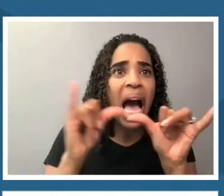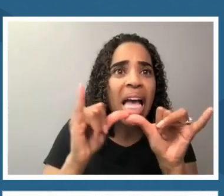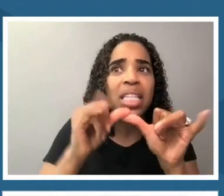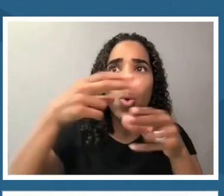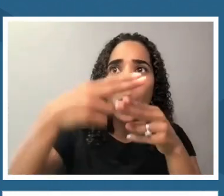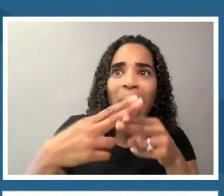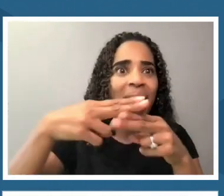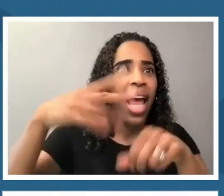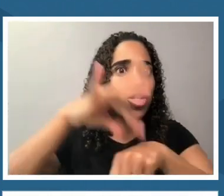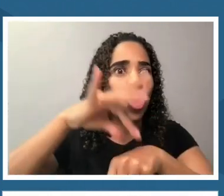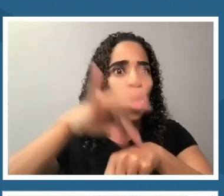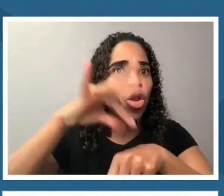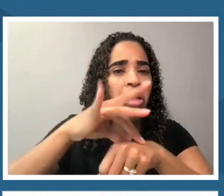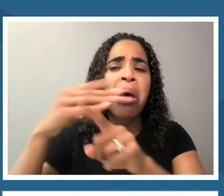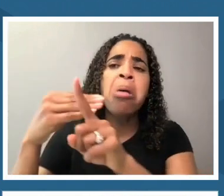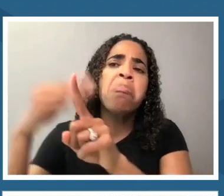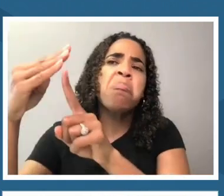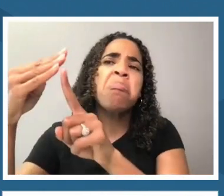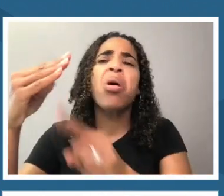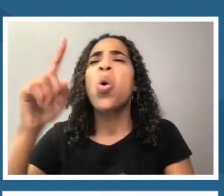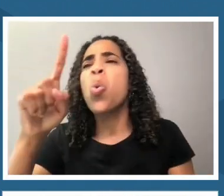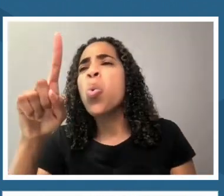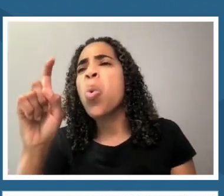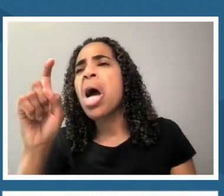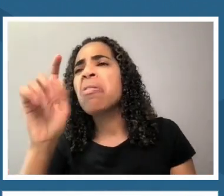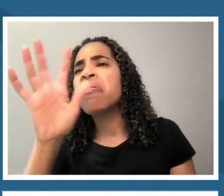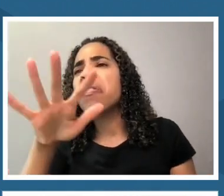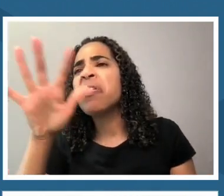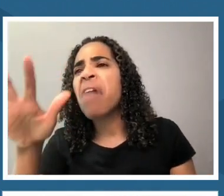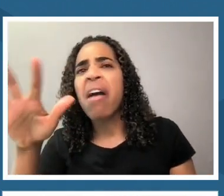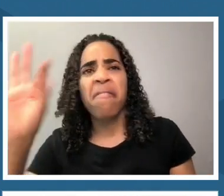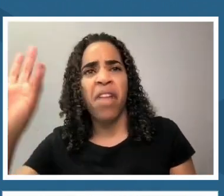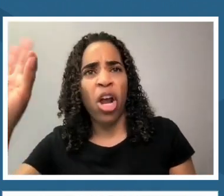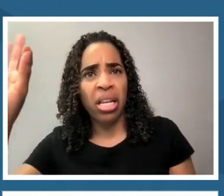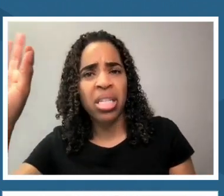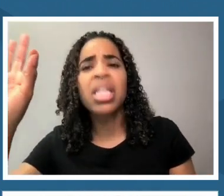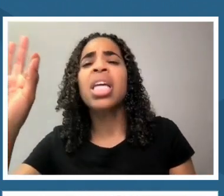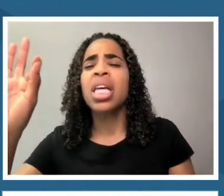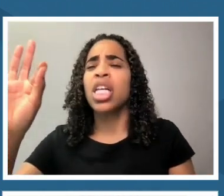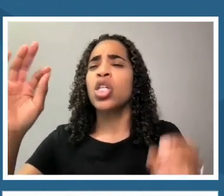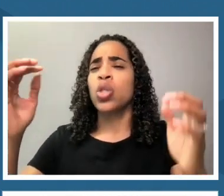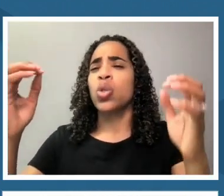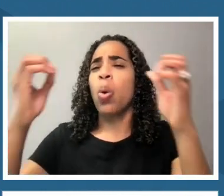temperature of about 150 fahrenheit so